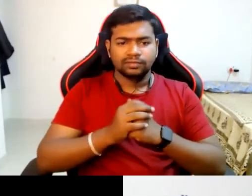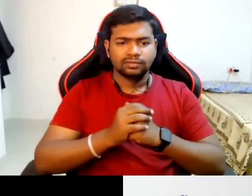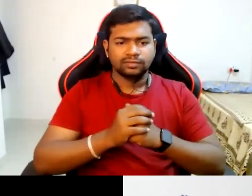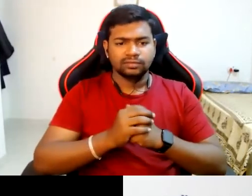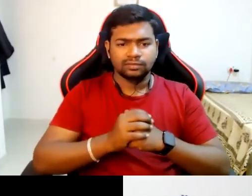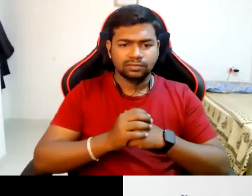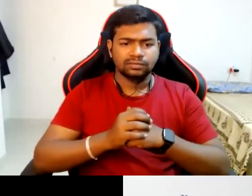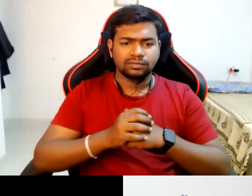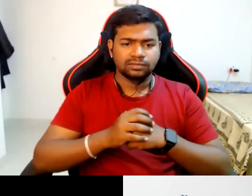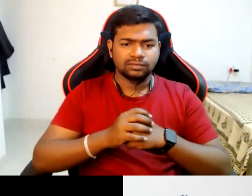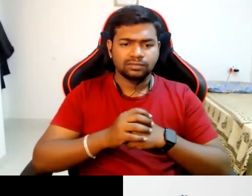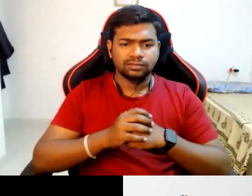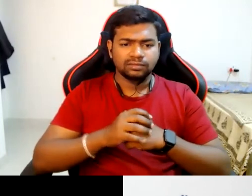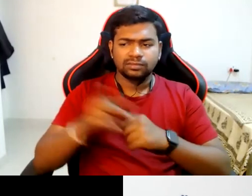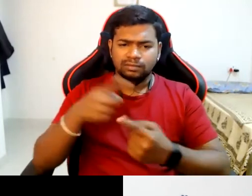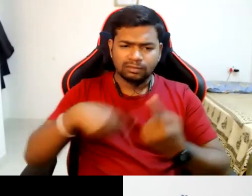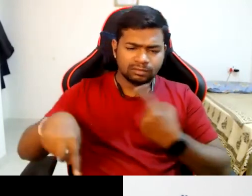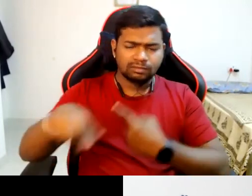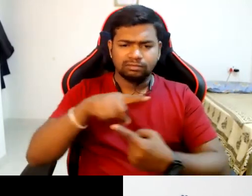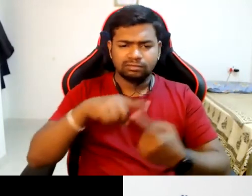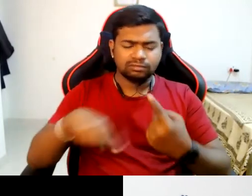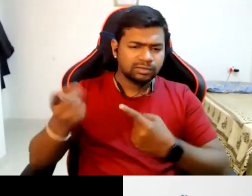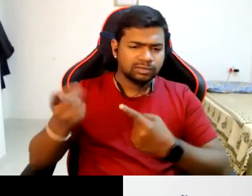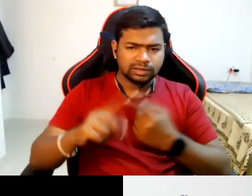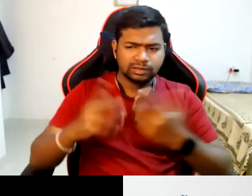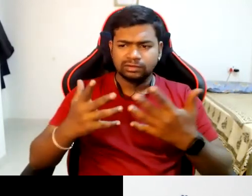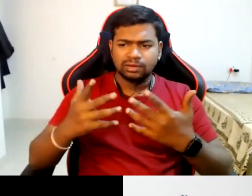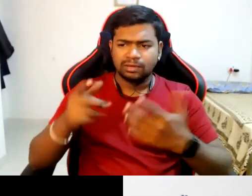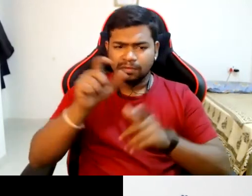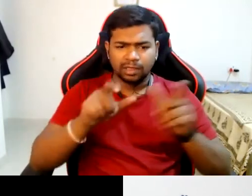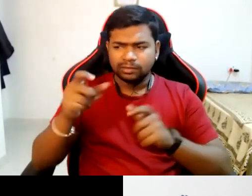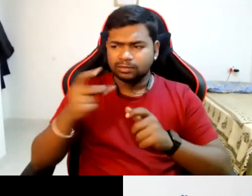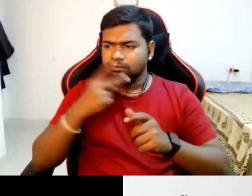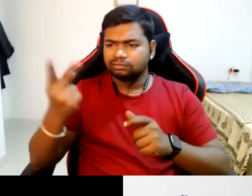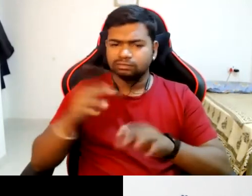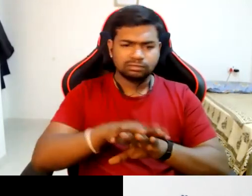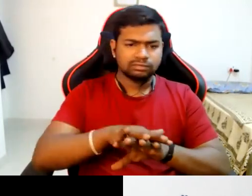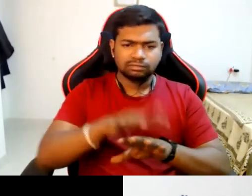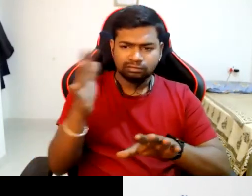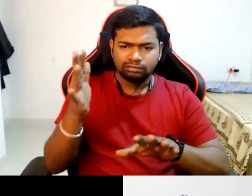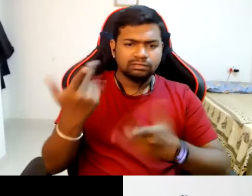situation where you felt excluded amongst your peers? In your college and school as well.